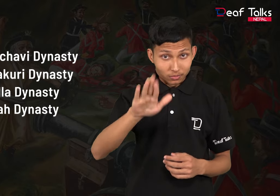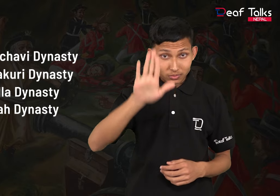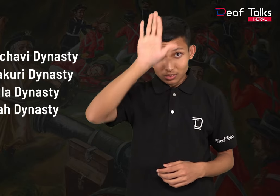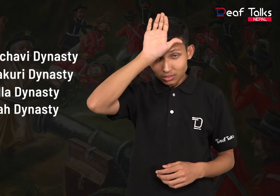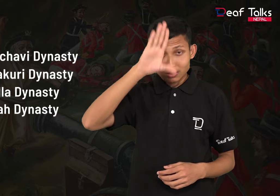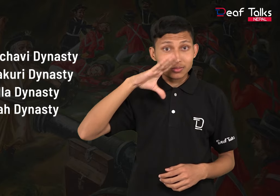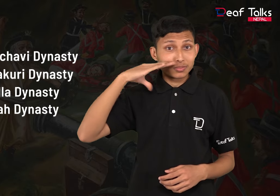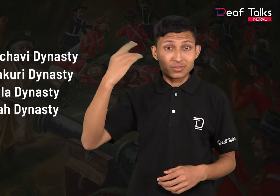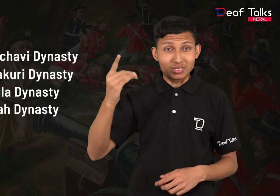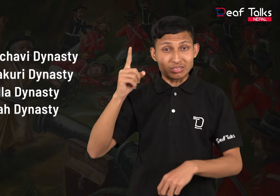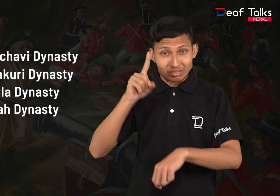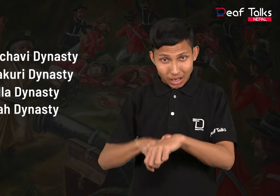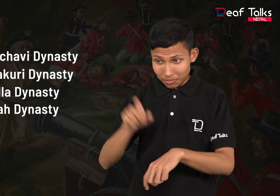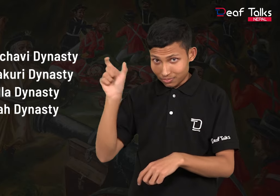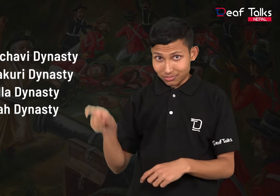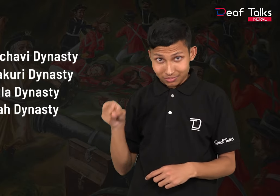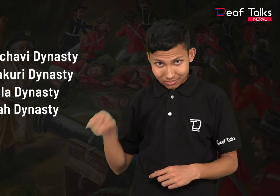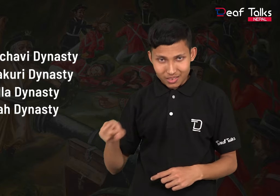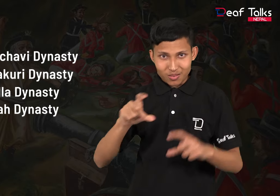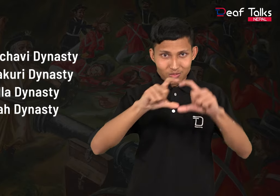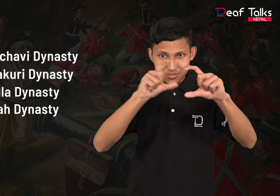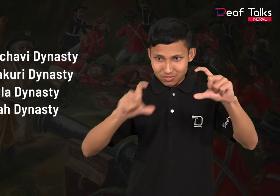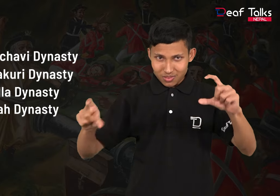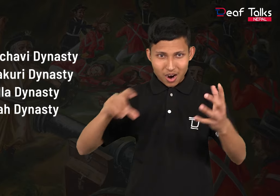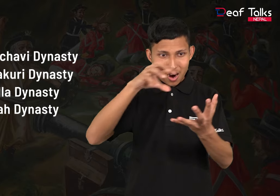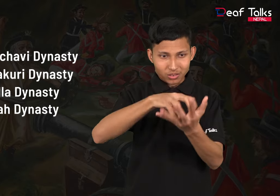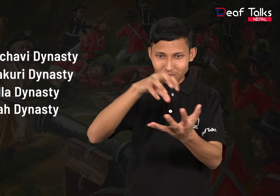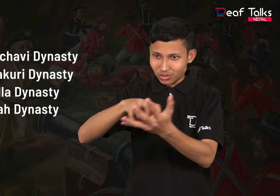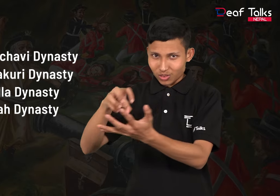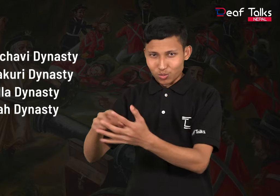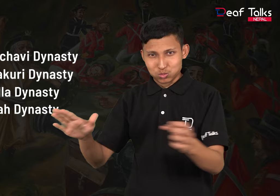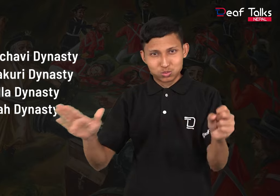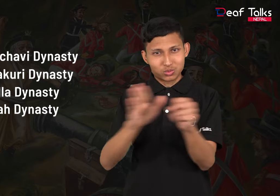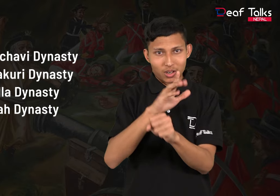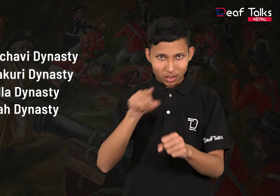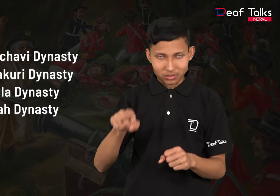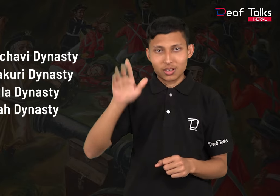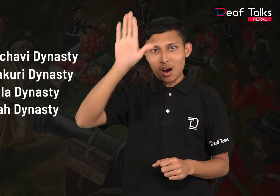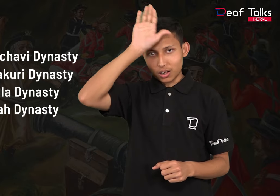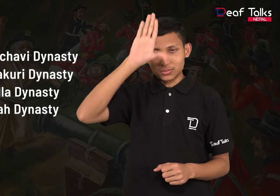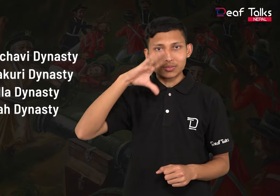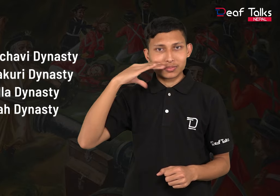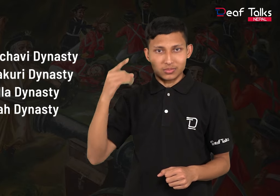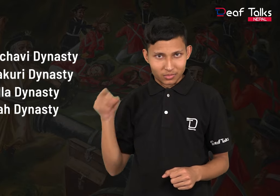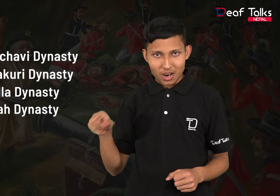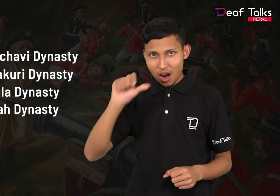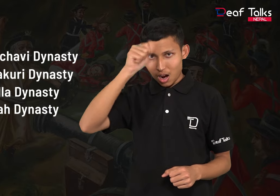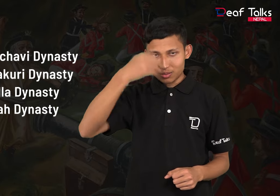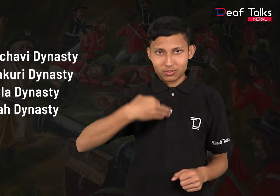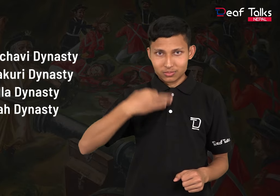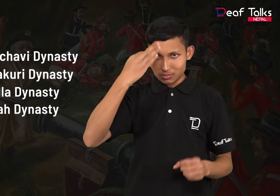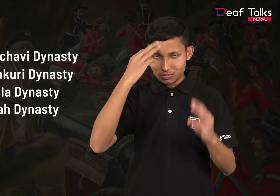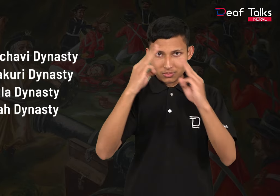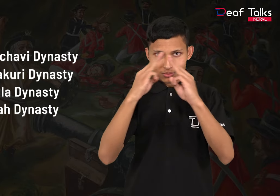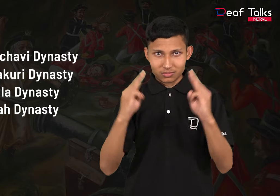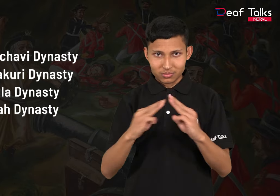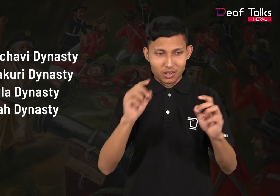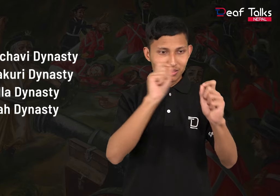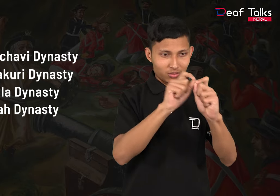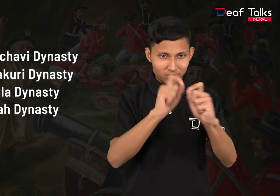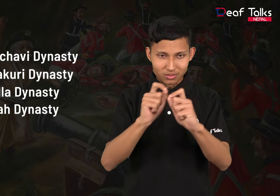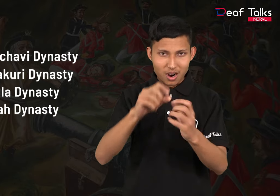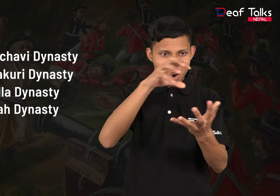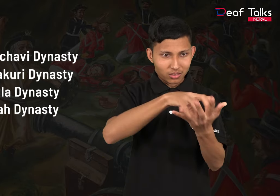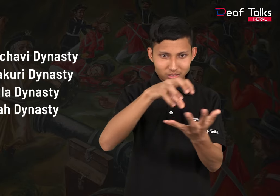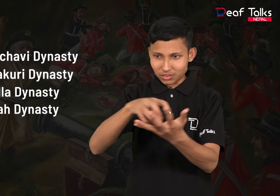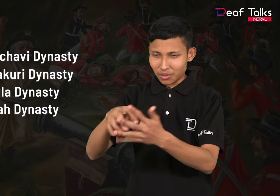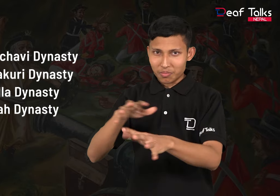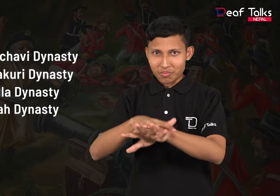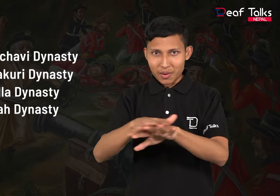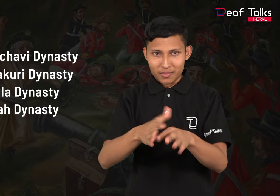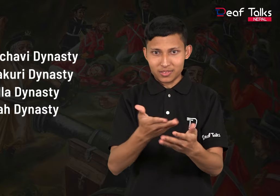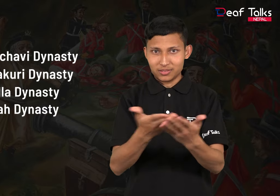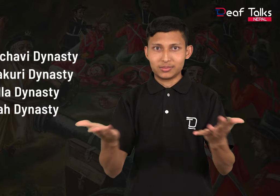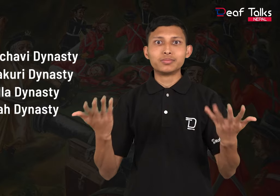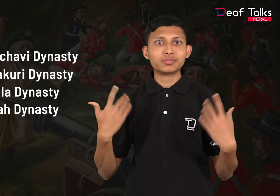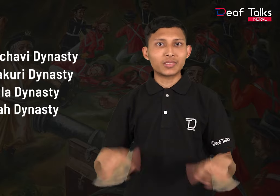During the King Prithvi Narayan Shah's ruling time, he builded many Hindu temples all around Nepal.